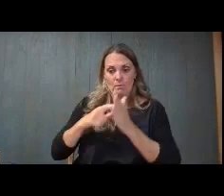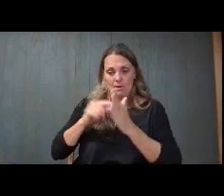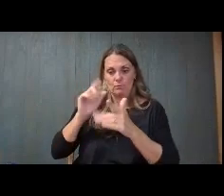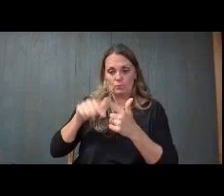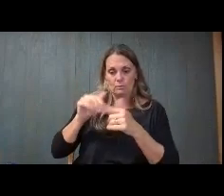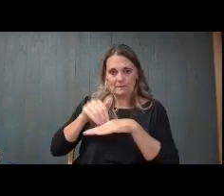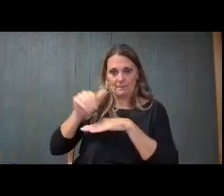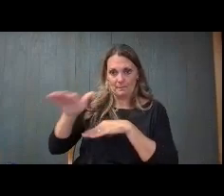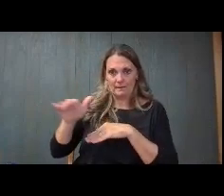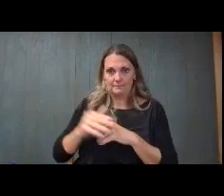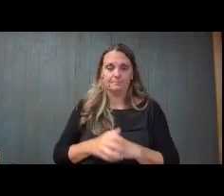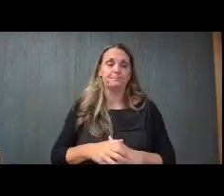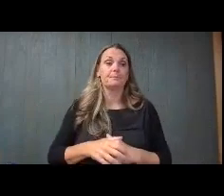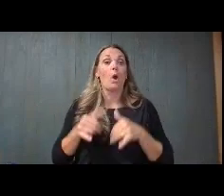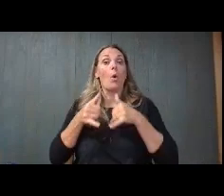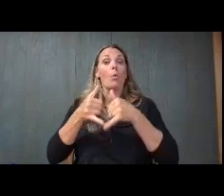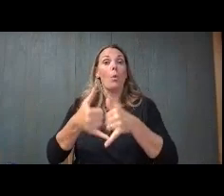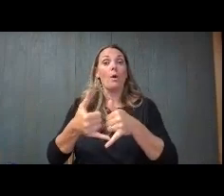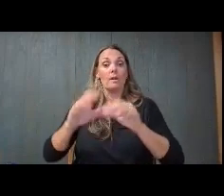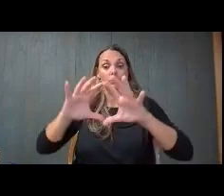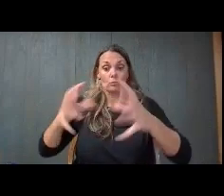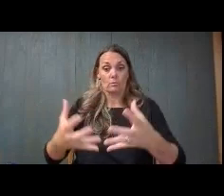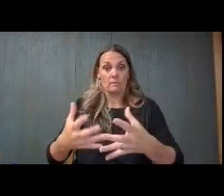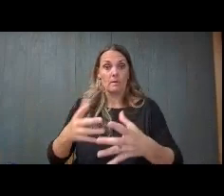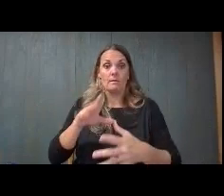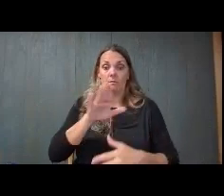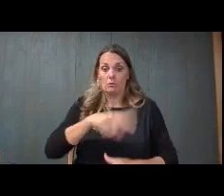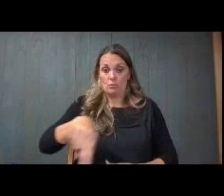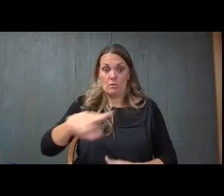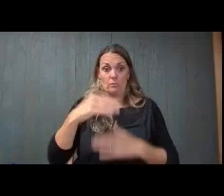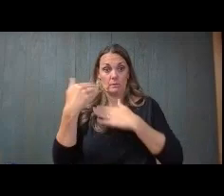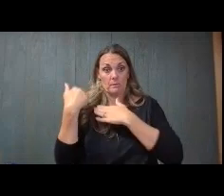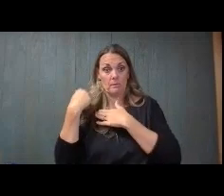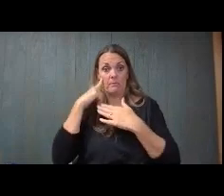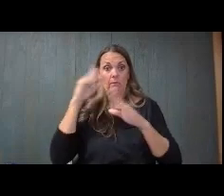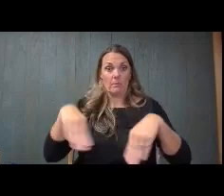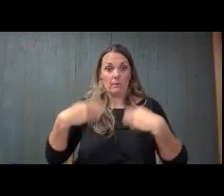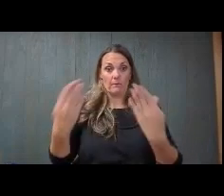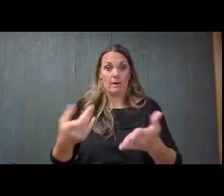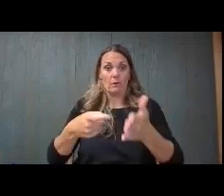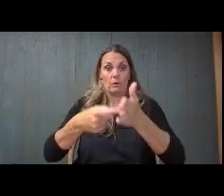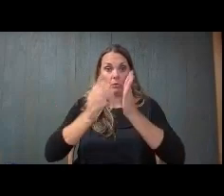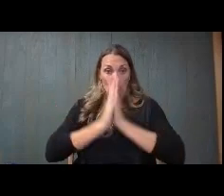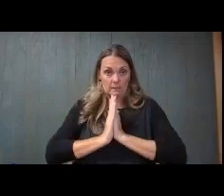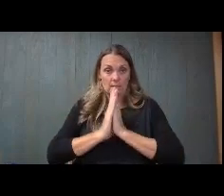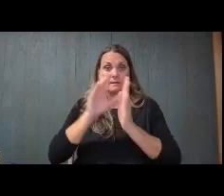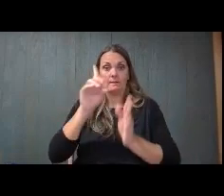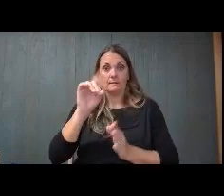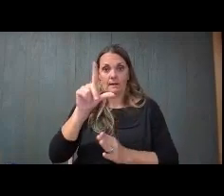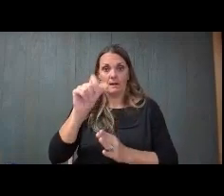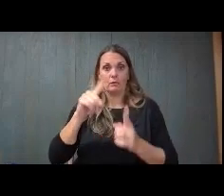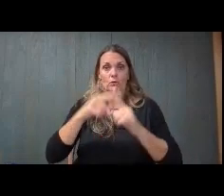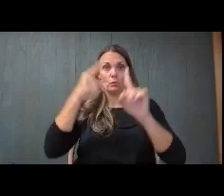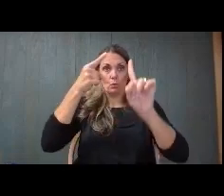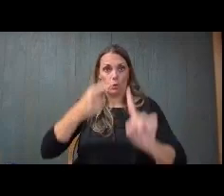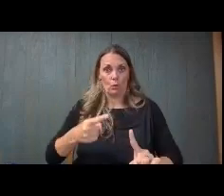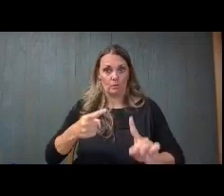Awarded contractors will be responsible for providing the requested data to meet objectives, which are numbers one through three.